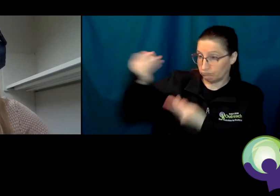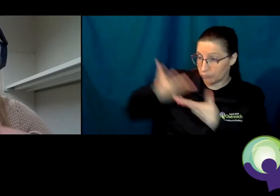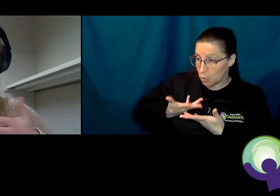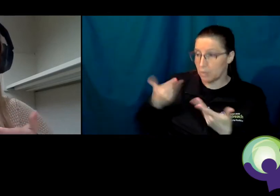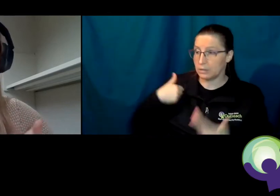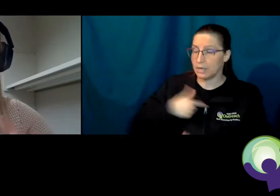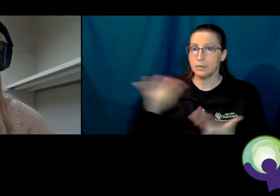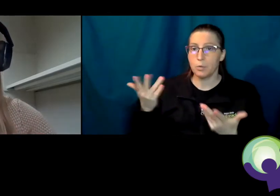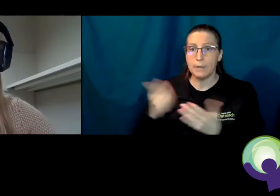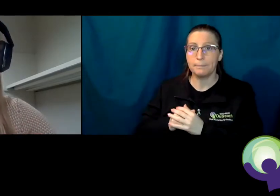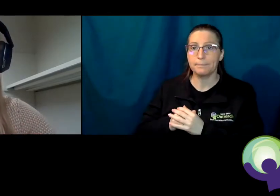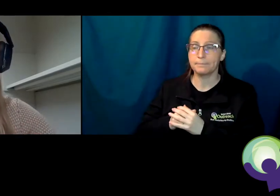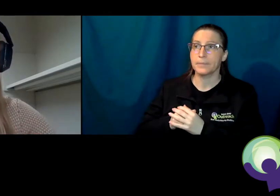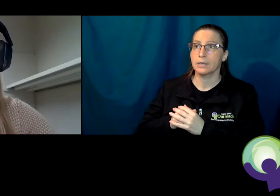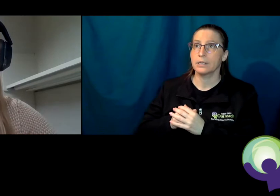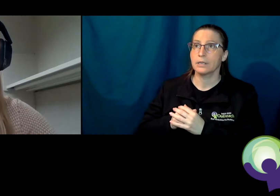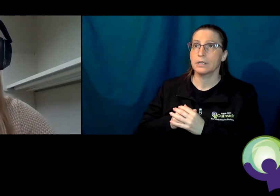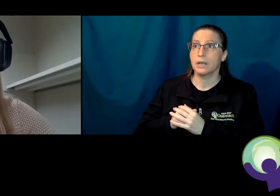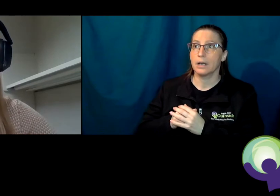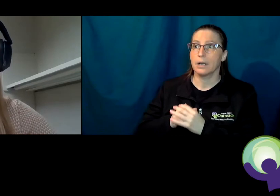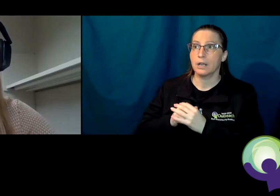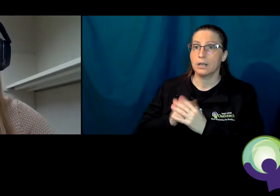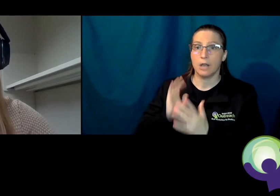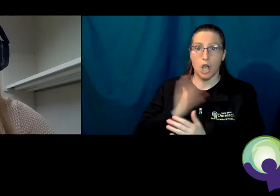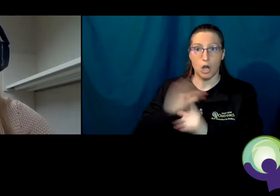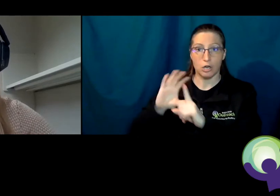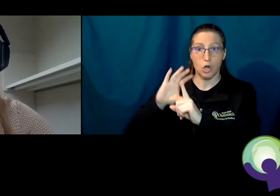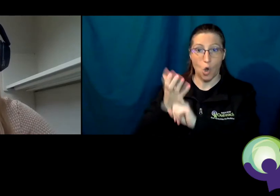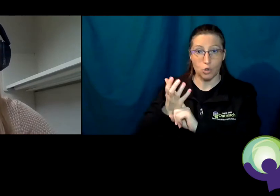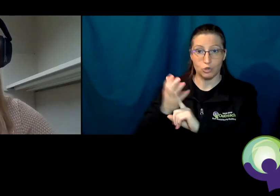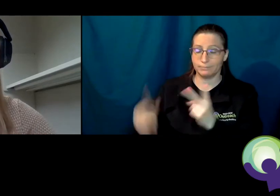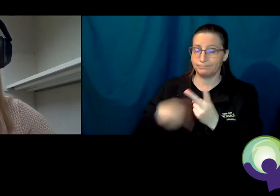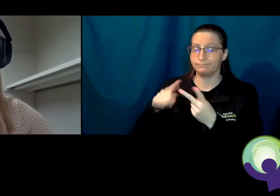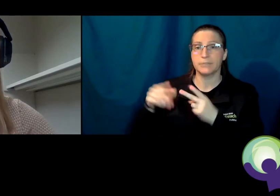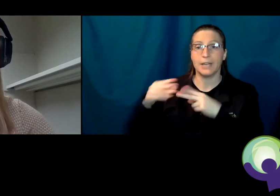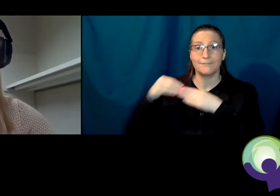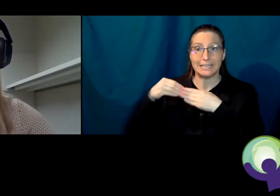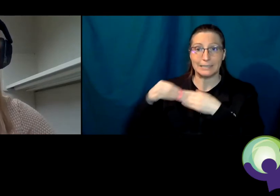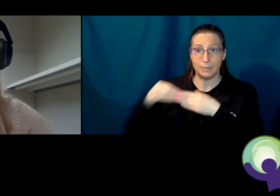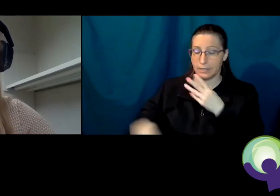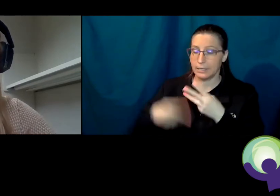the comments we have received our regards to our culture, flexibility, and growth opportunities and I